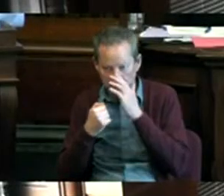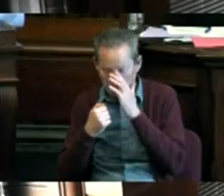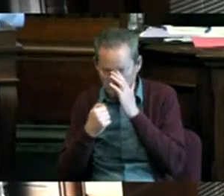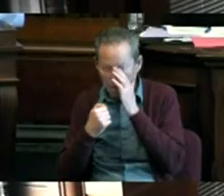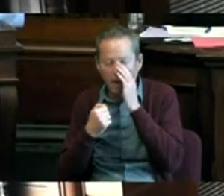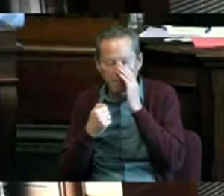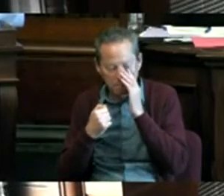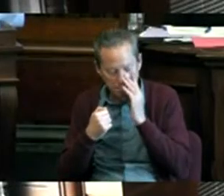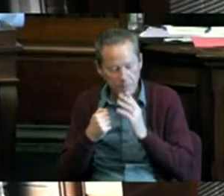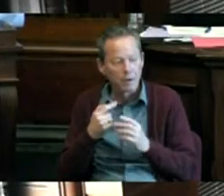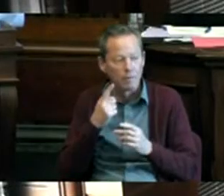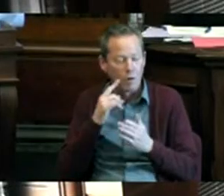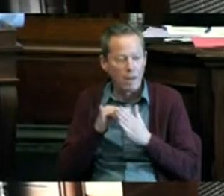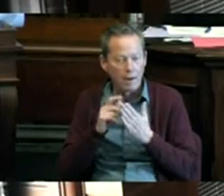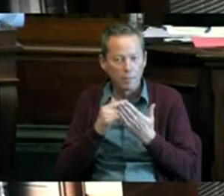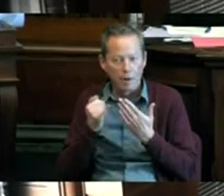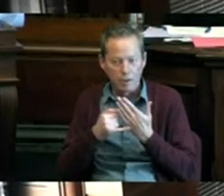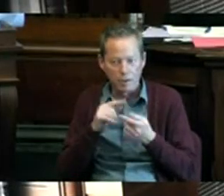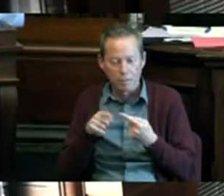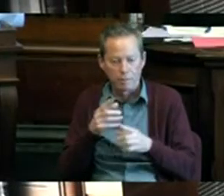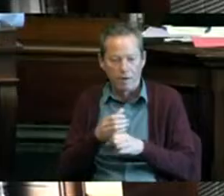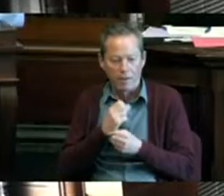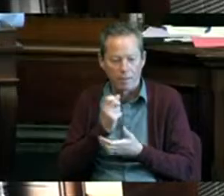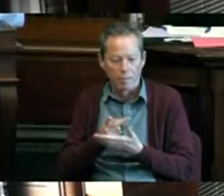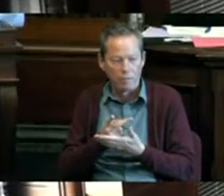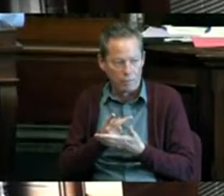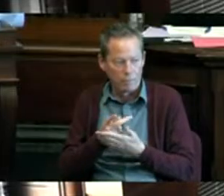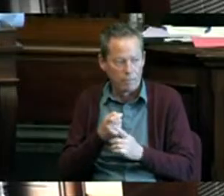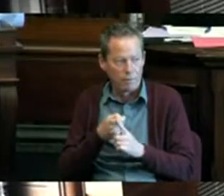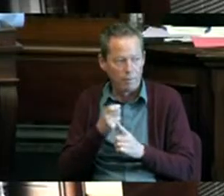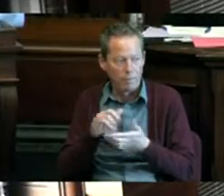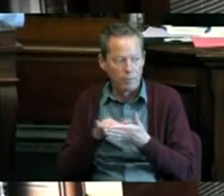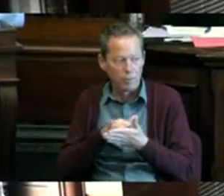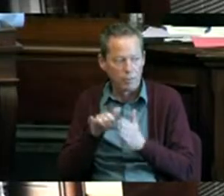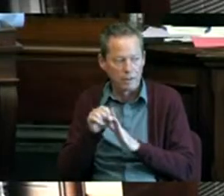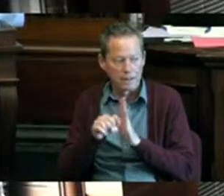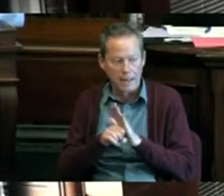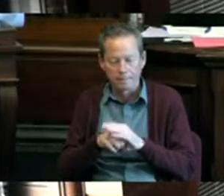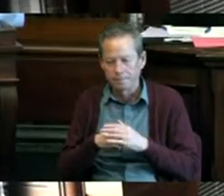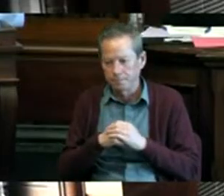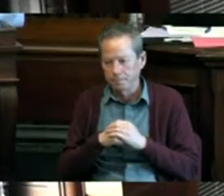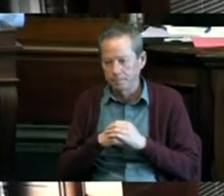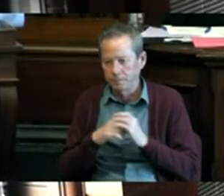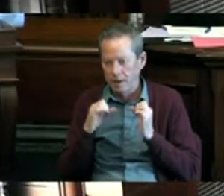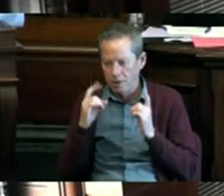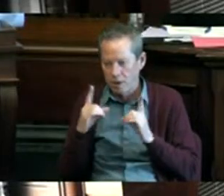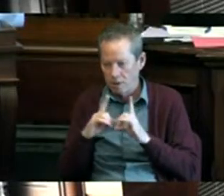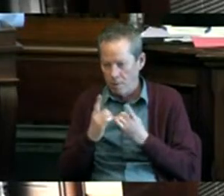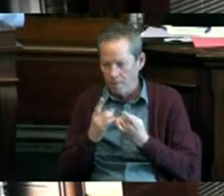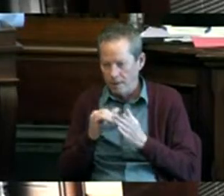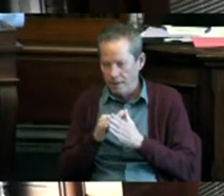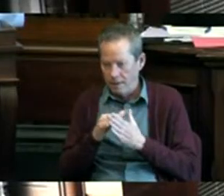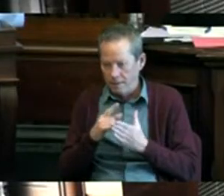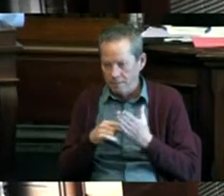projects. So we'll be issuing bonds for these projects. Once